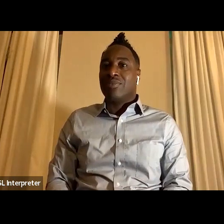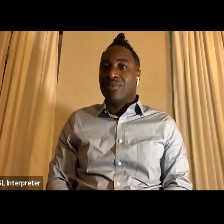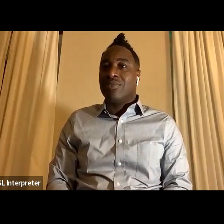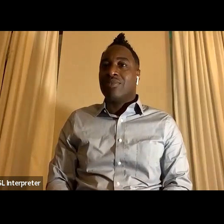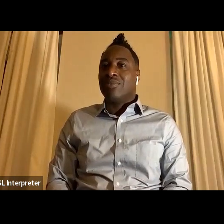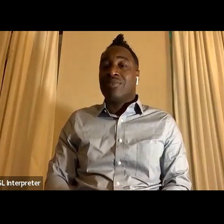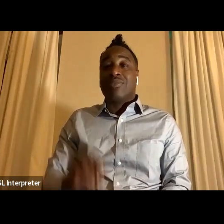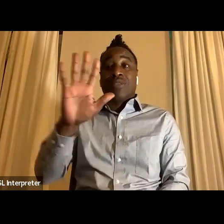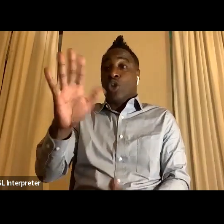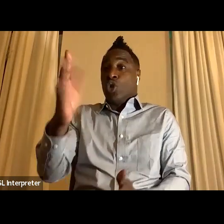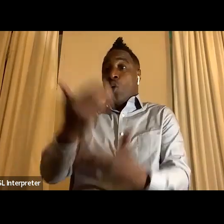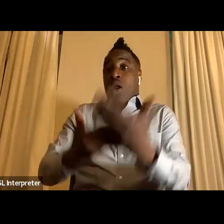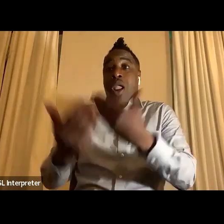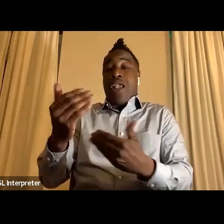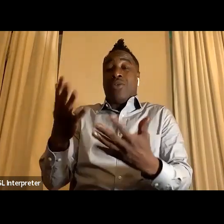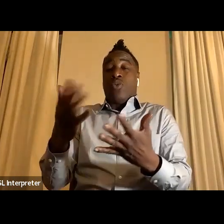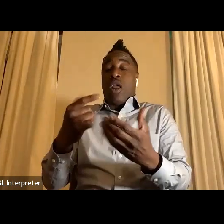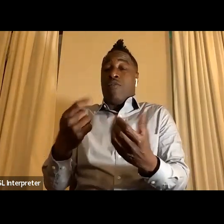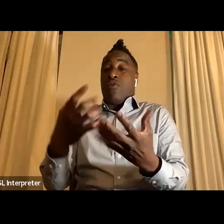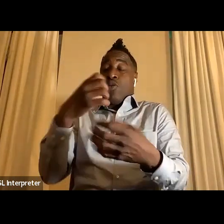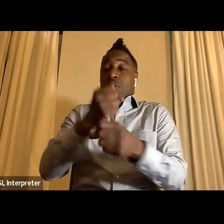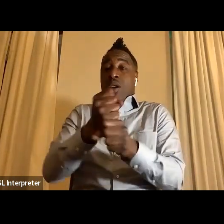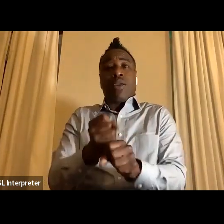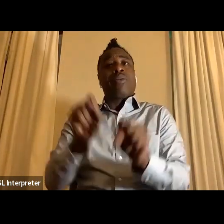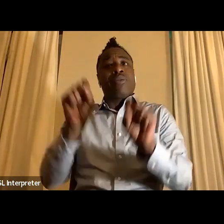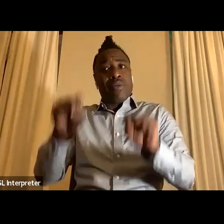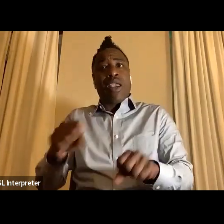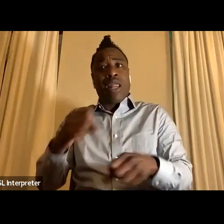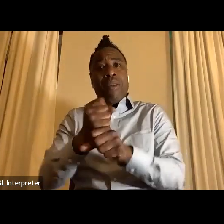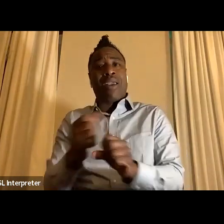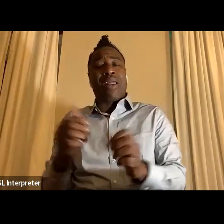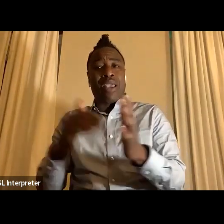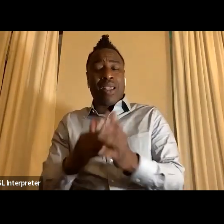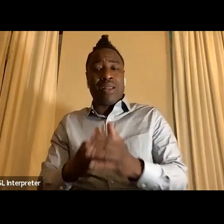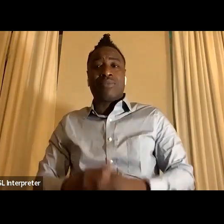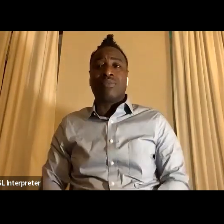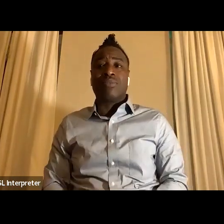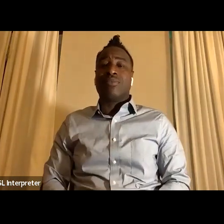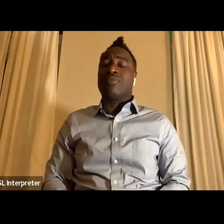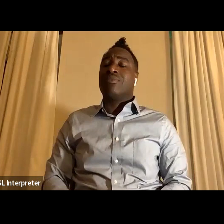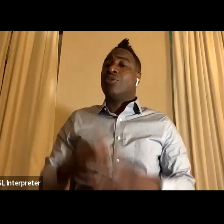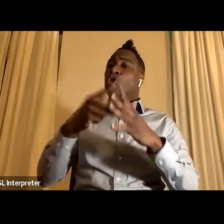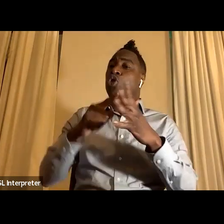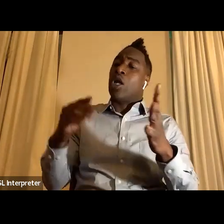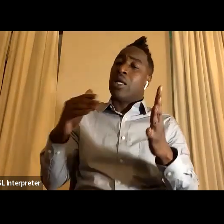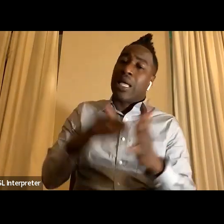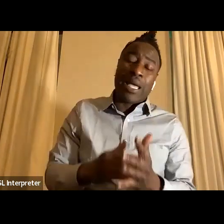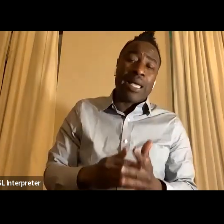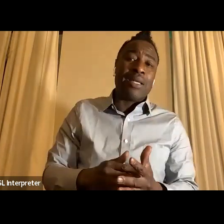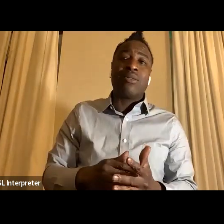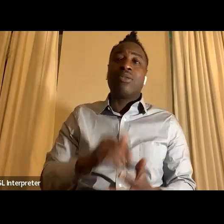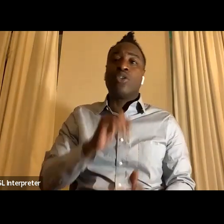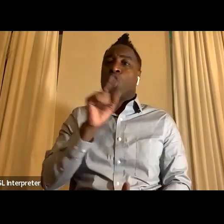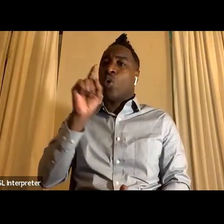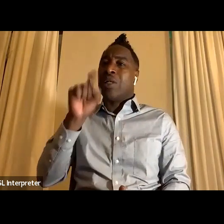So anything you made, you can make it again, you know, and you can just restart or refresh. You don't necessarily need a new canvas or anything like that.